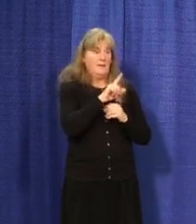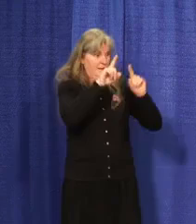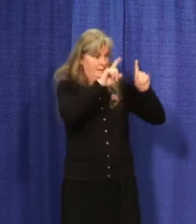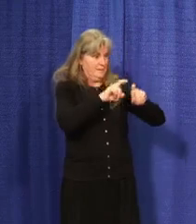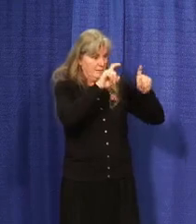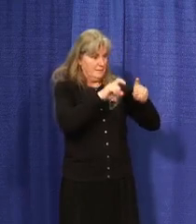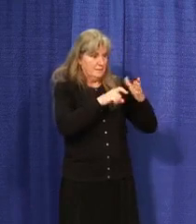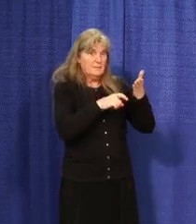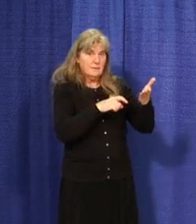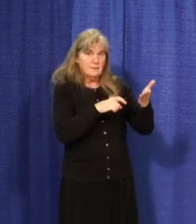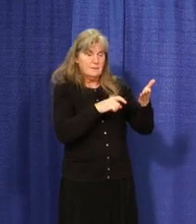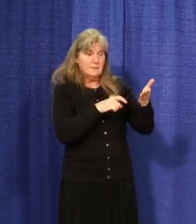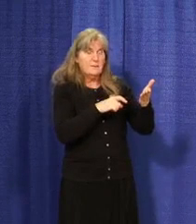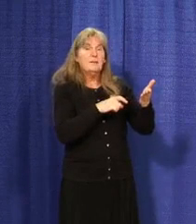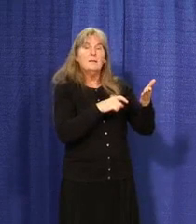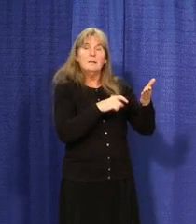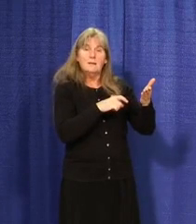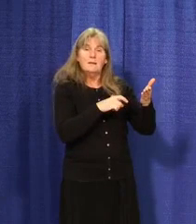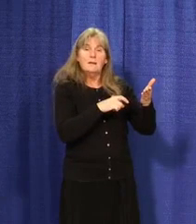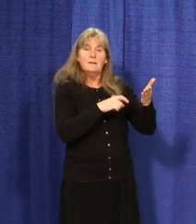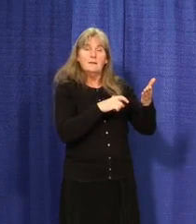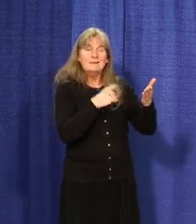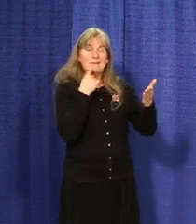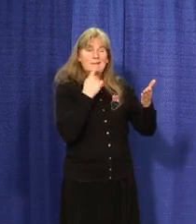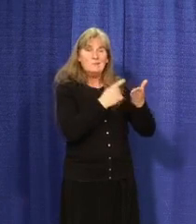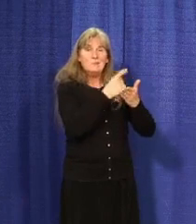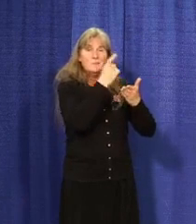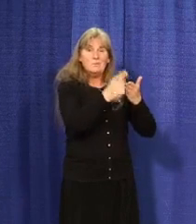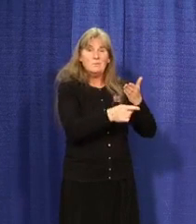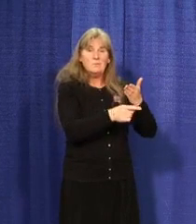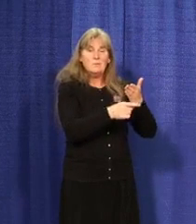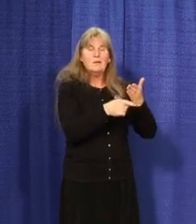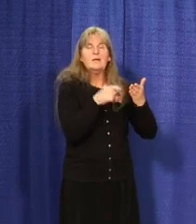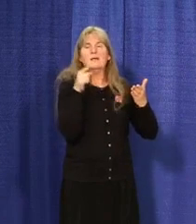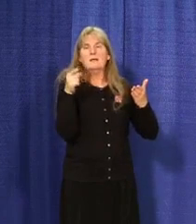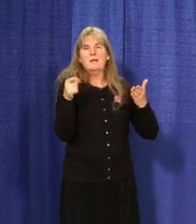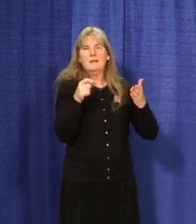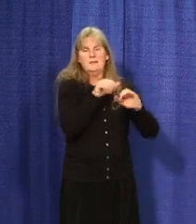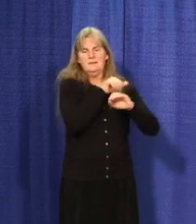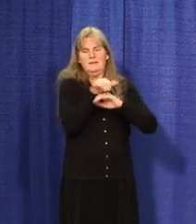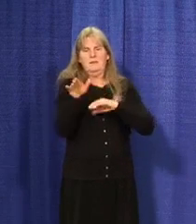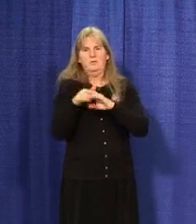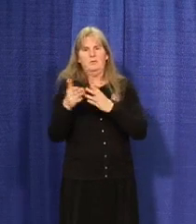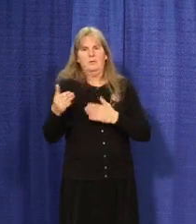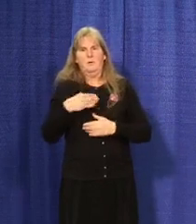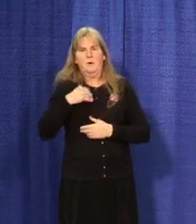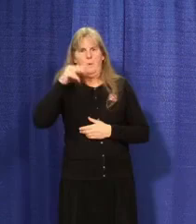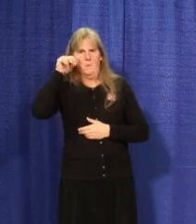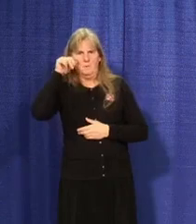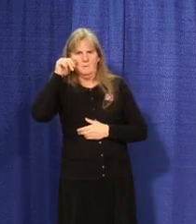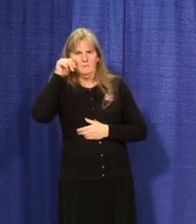Lake testing was over the weekend carried out on the gene expert and some of the testing